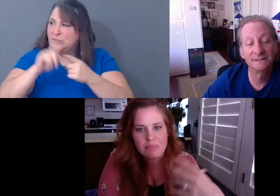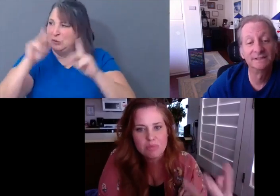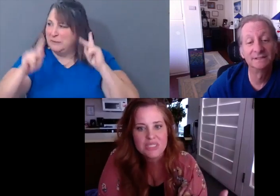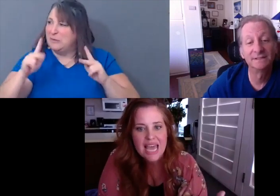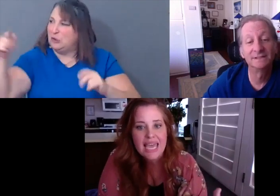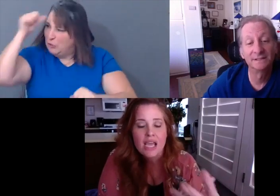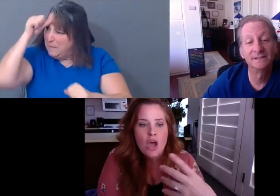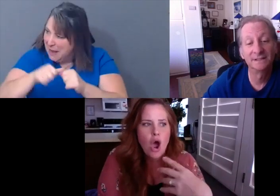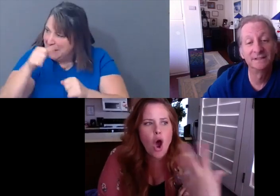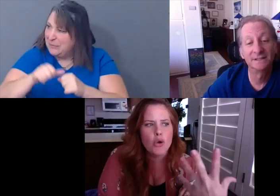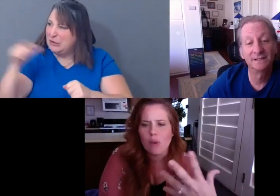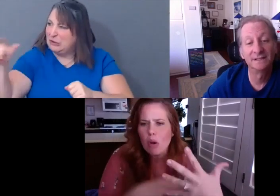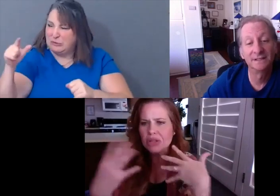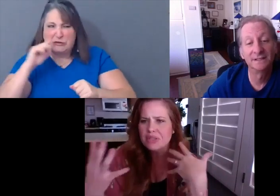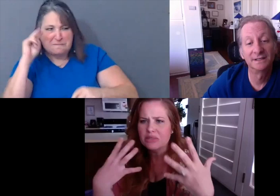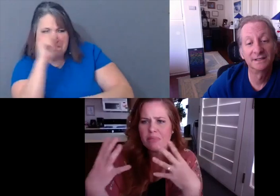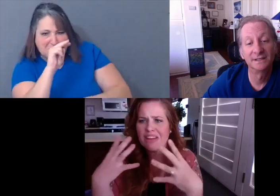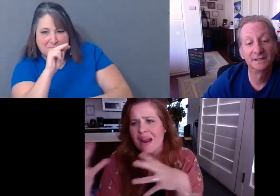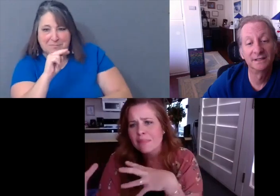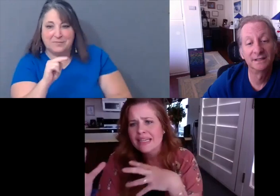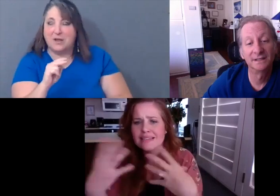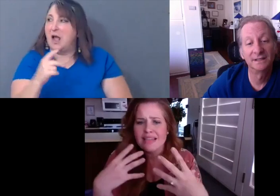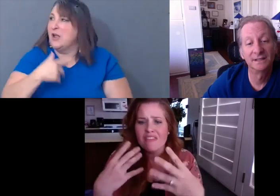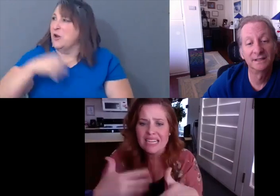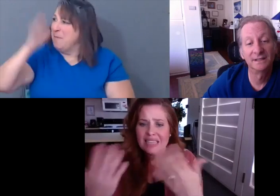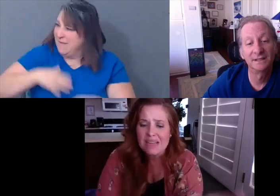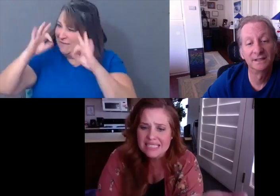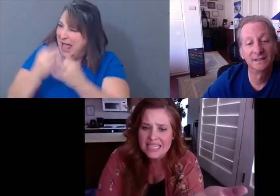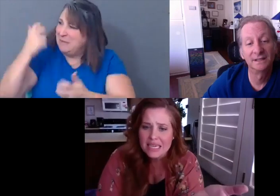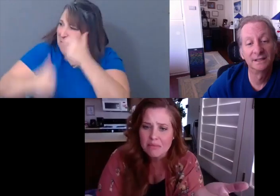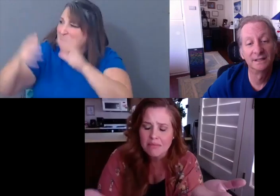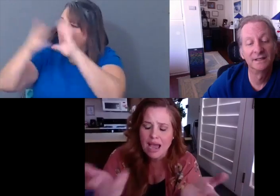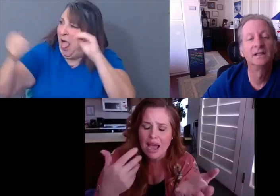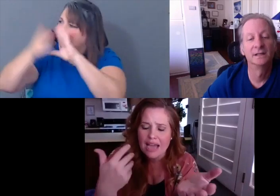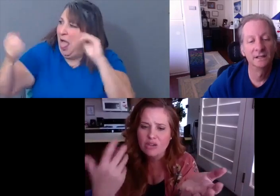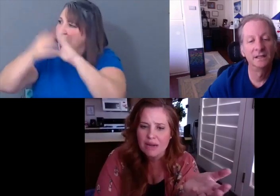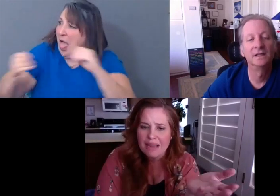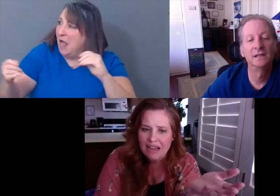When people think, oh, you know, I'm going through this with my family and stuff. Next time I see them, I try to make an effort,